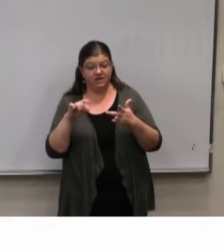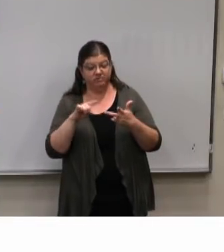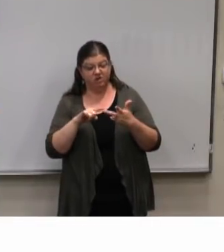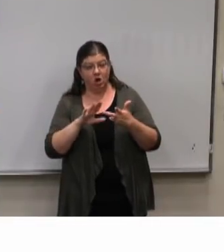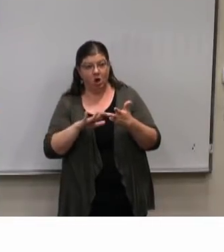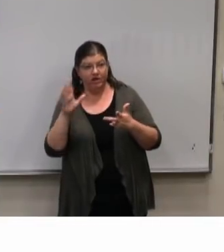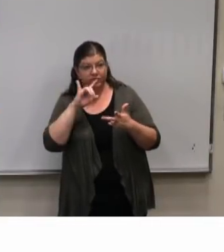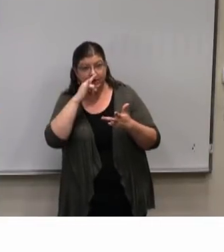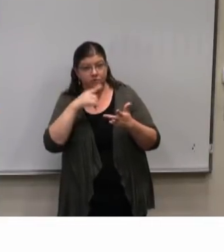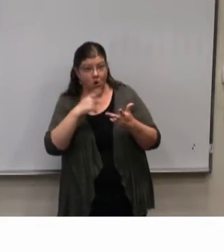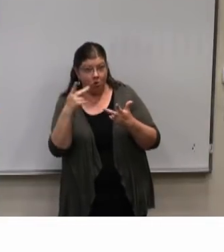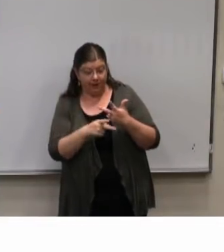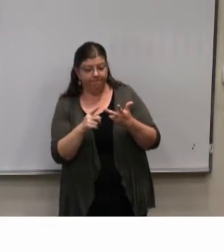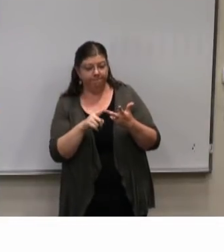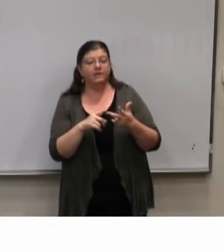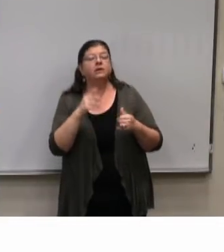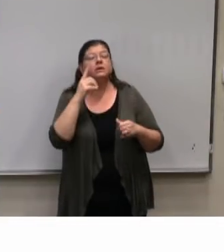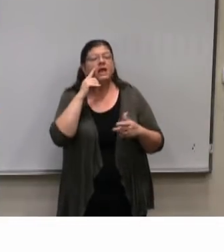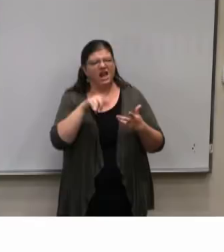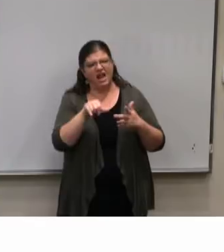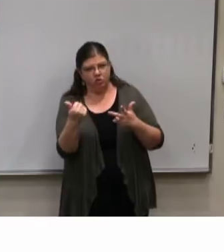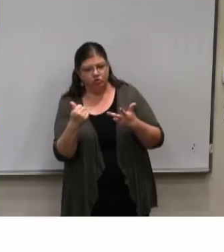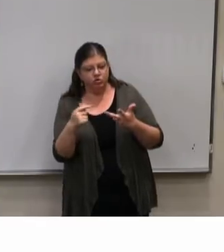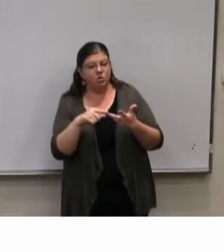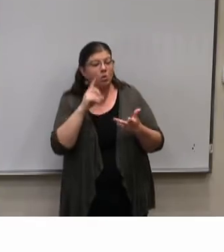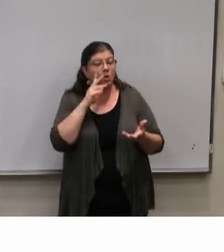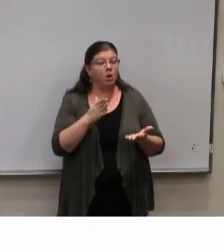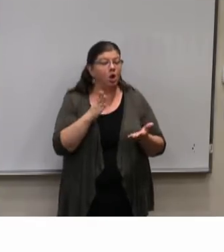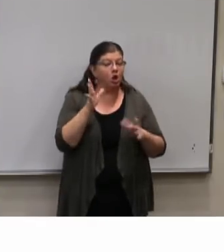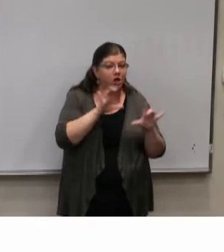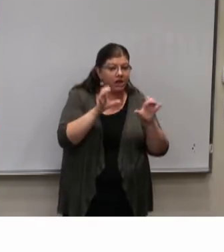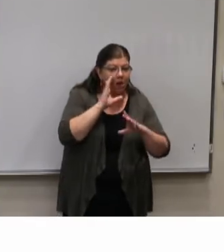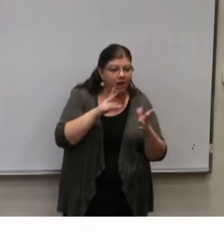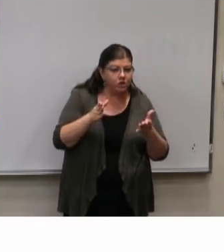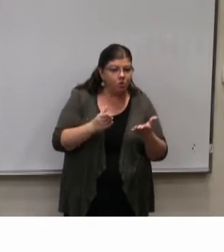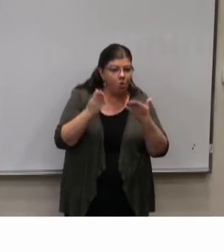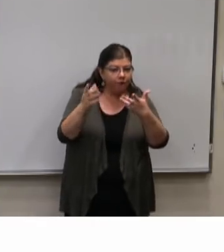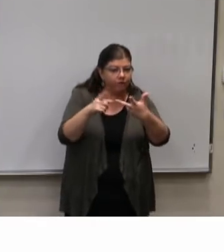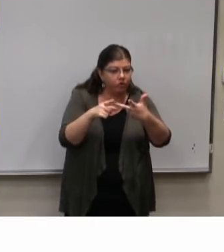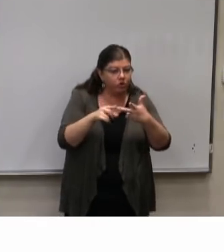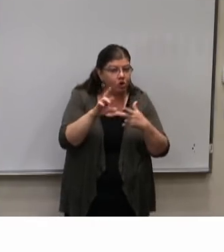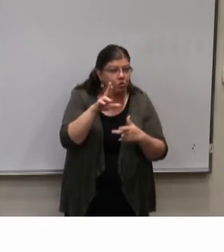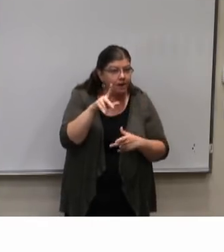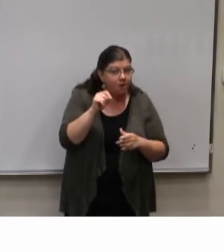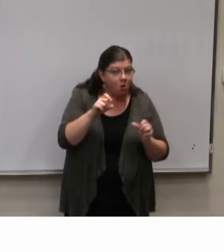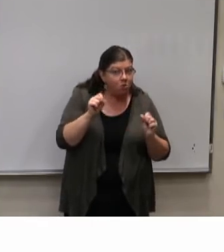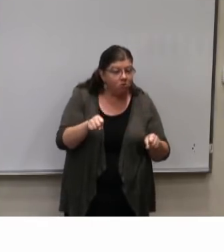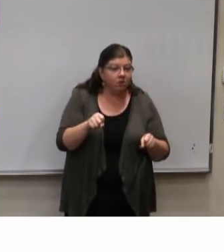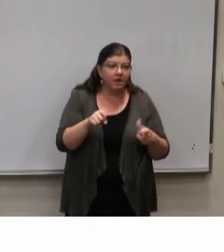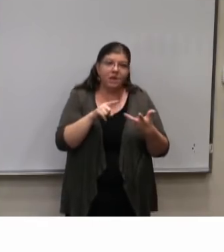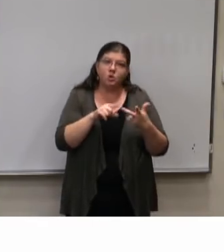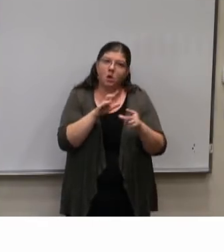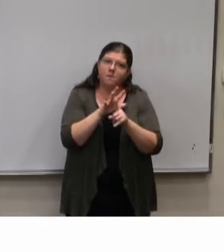We're going to be looking at if there are ways of, for some of those programs remotely, those are very popular in our community as you know.